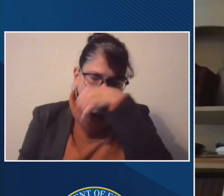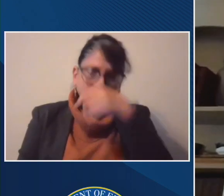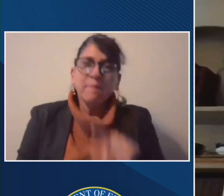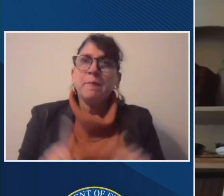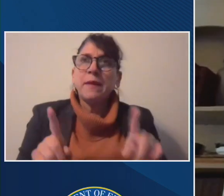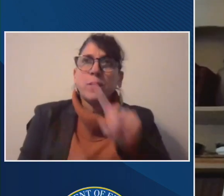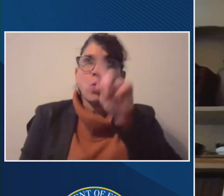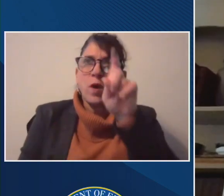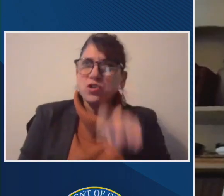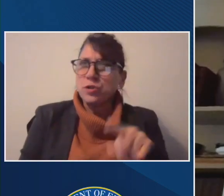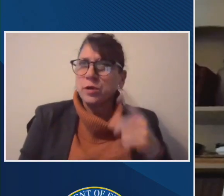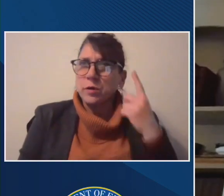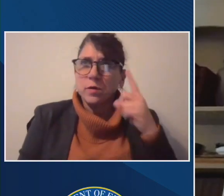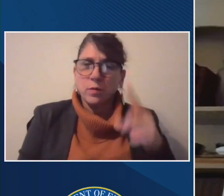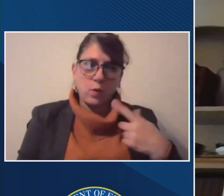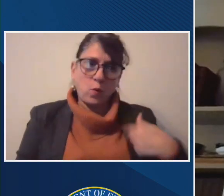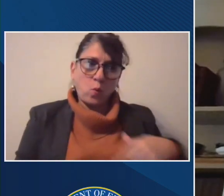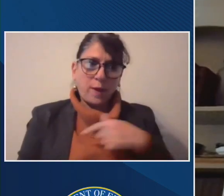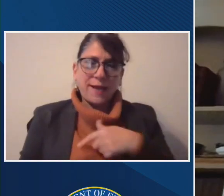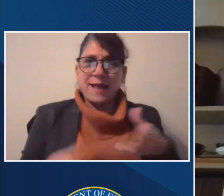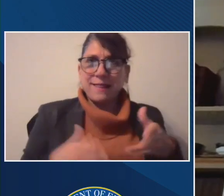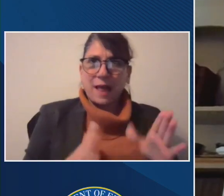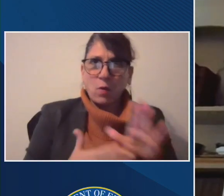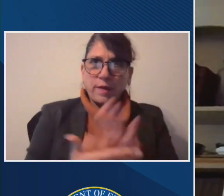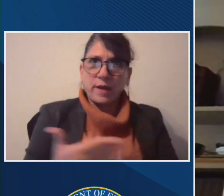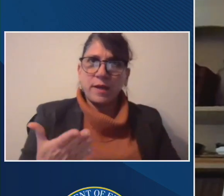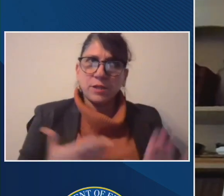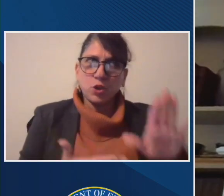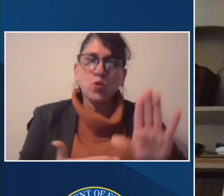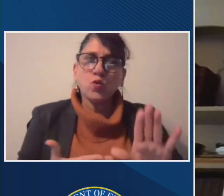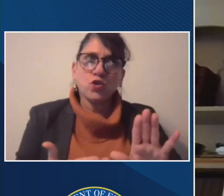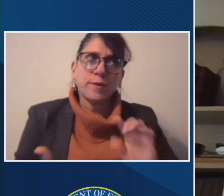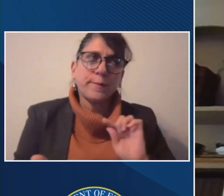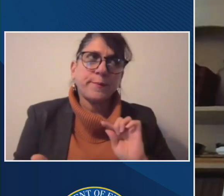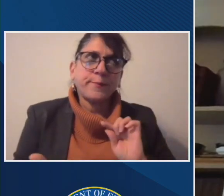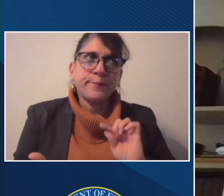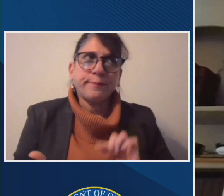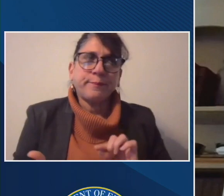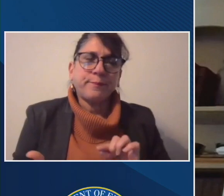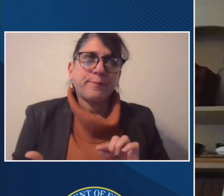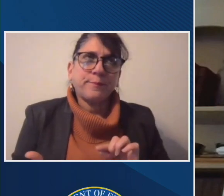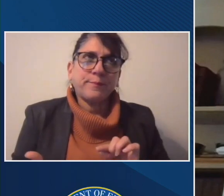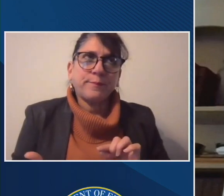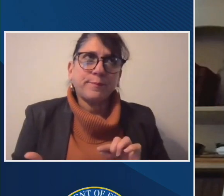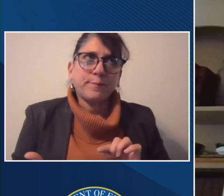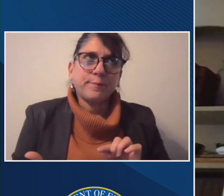would we allow an institution to apply